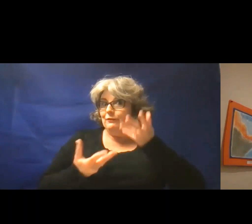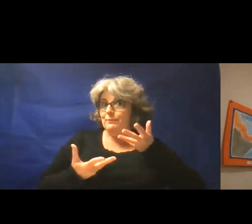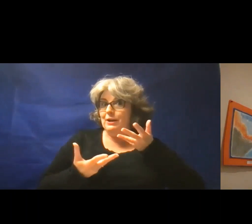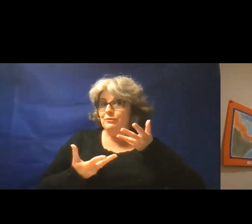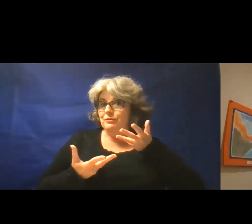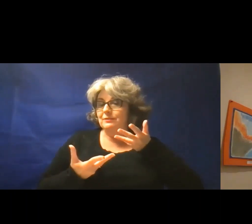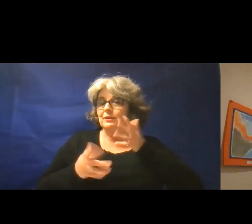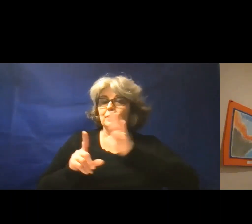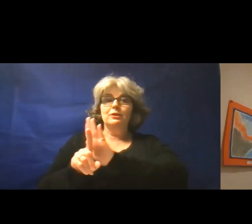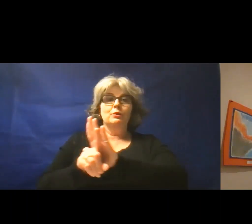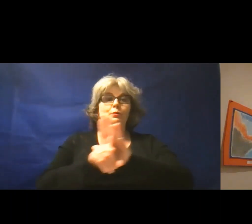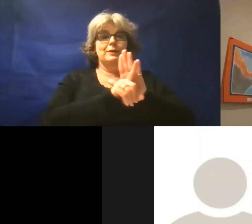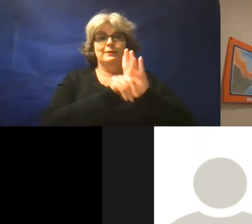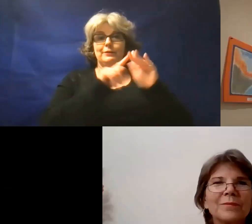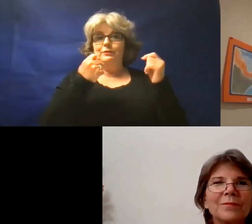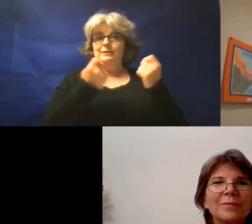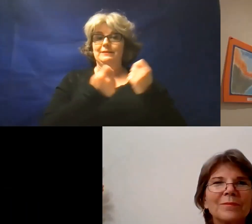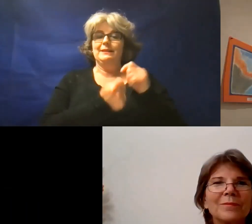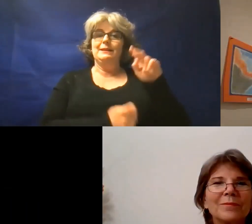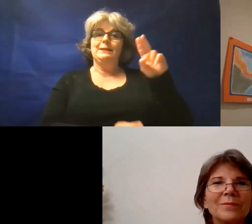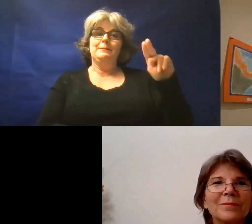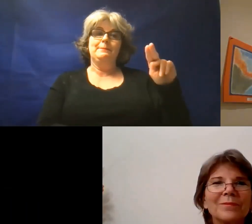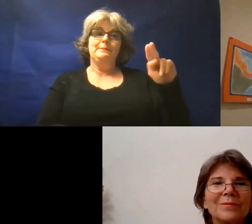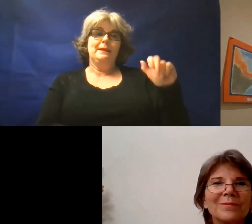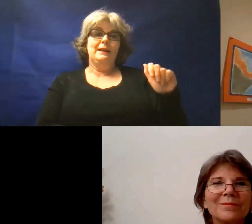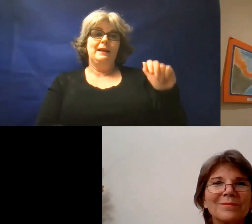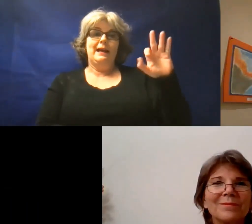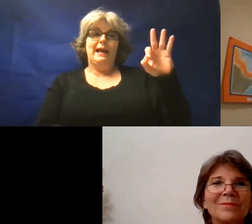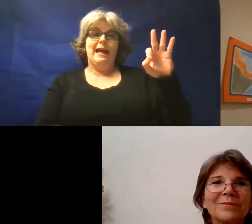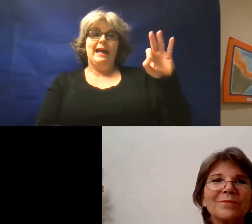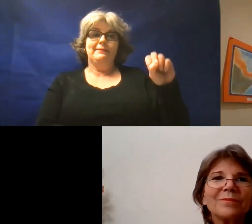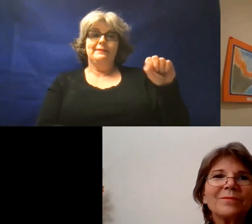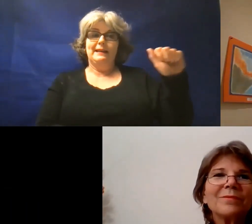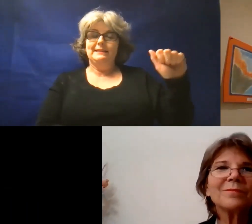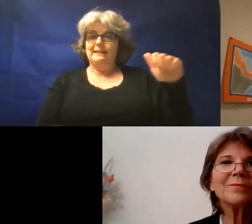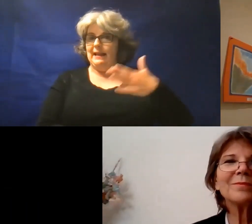with your team at NAFSA and I'm happy to to be available for further outreach thank you